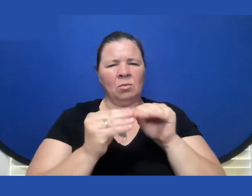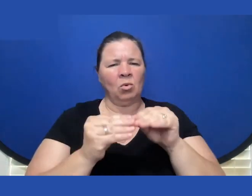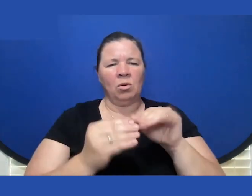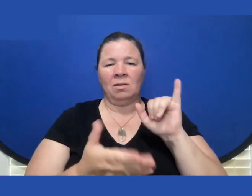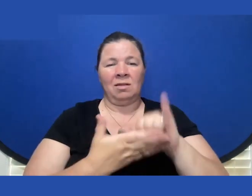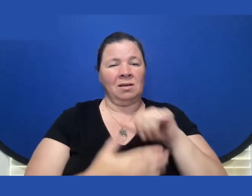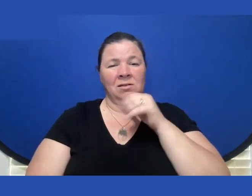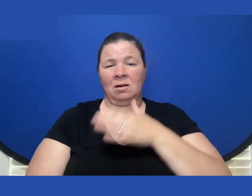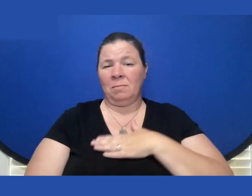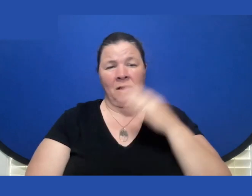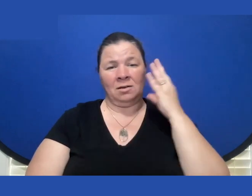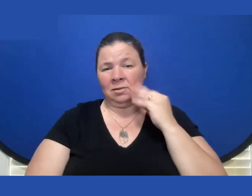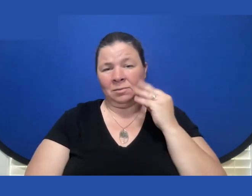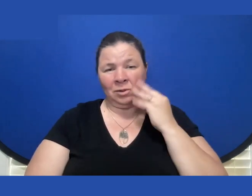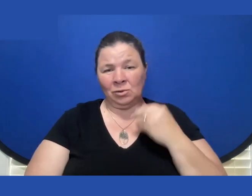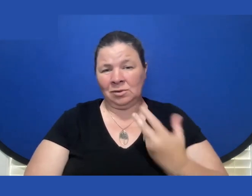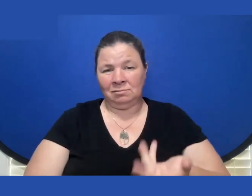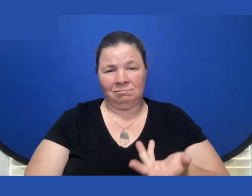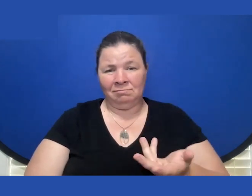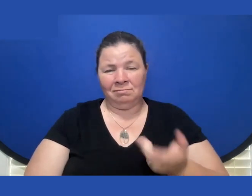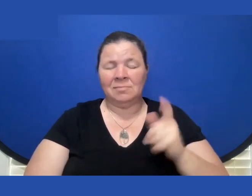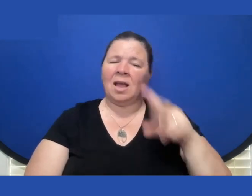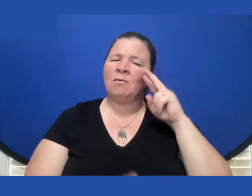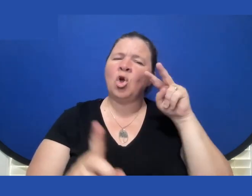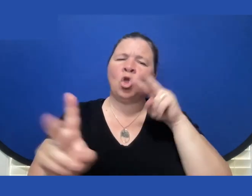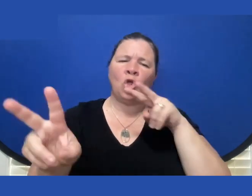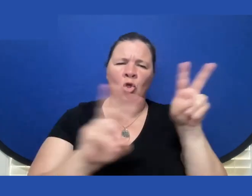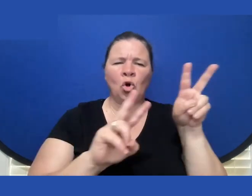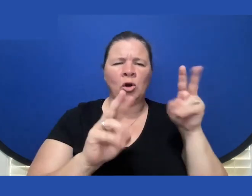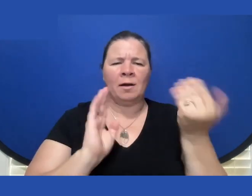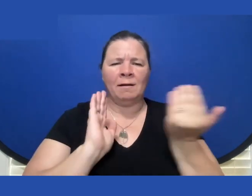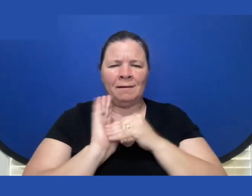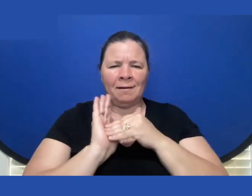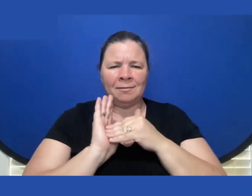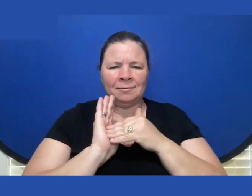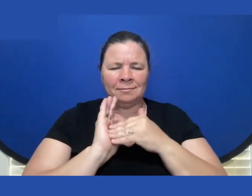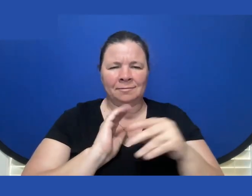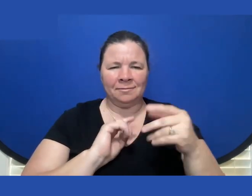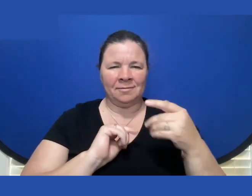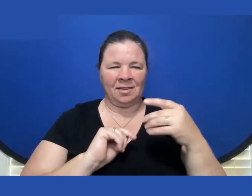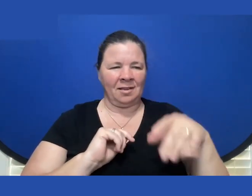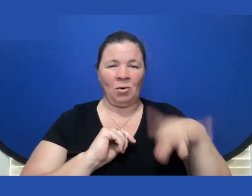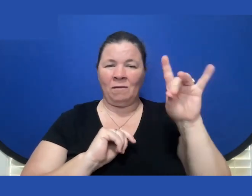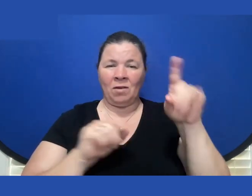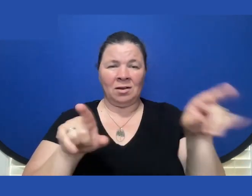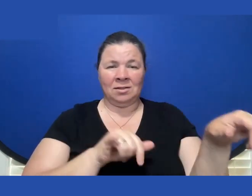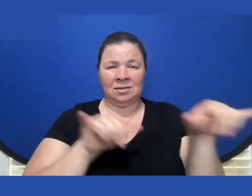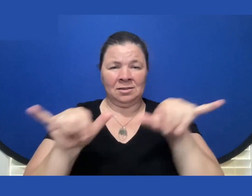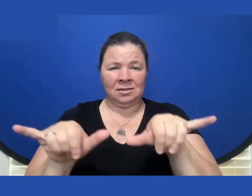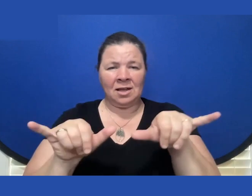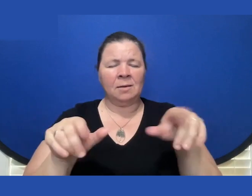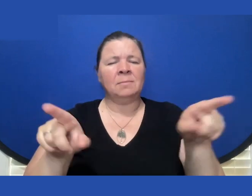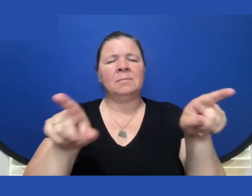Like, you know, I think perhaps you need to have another look around because we find the same thing in every age category,